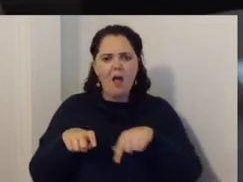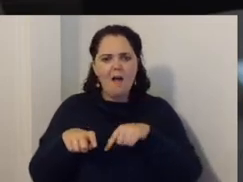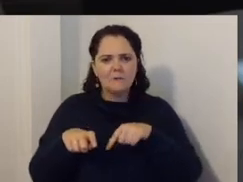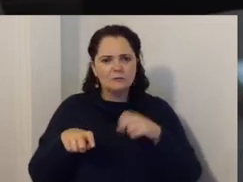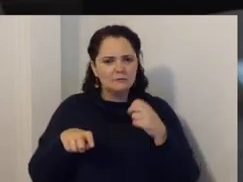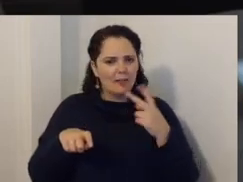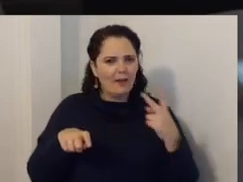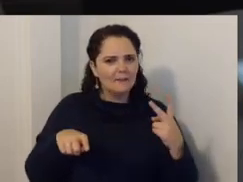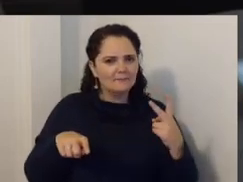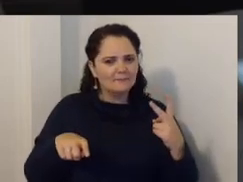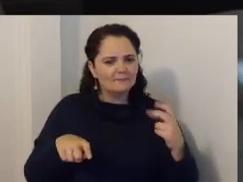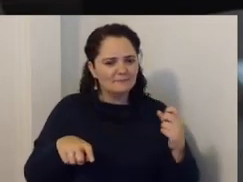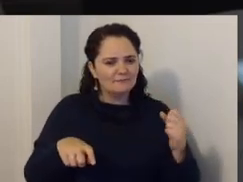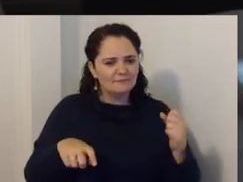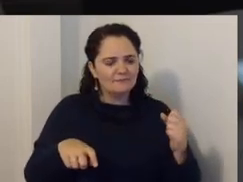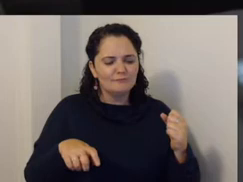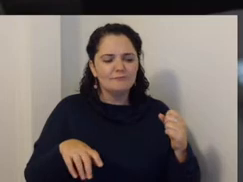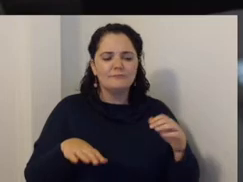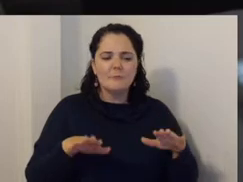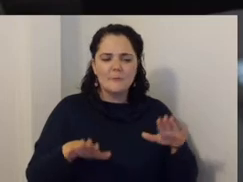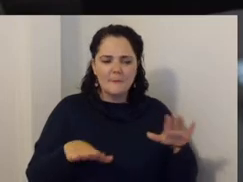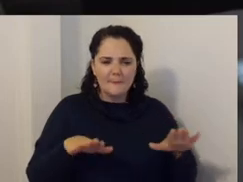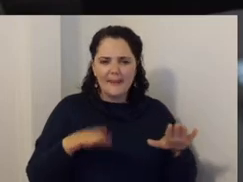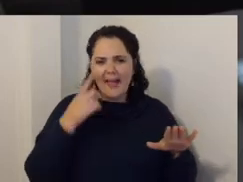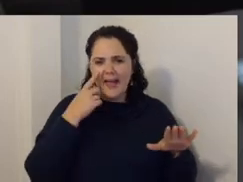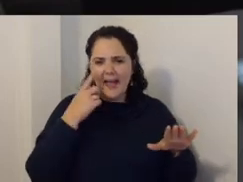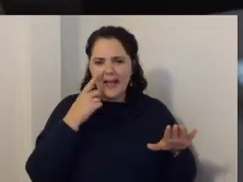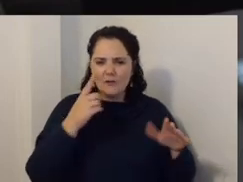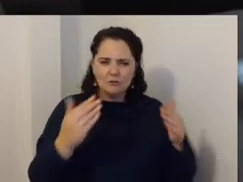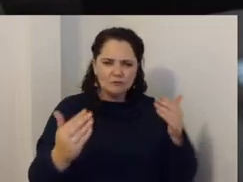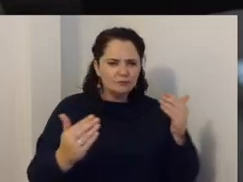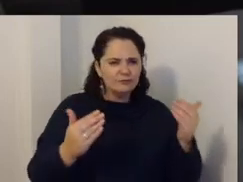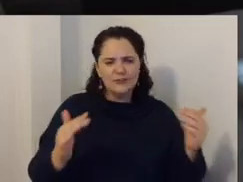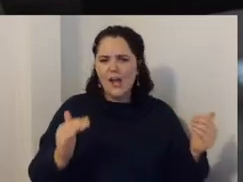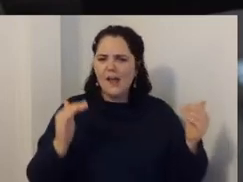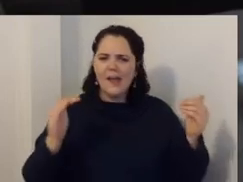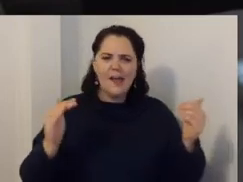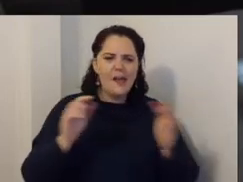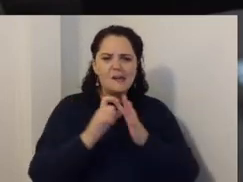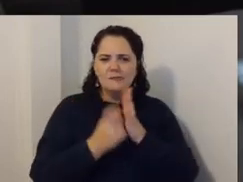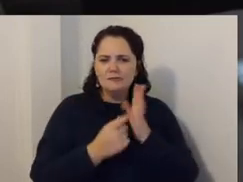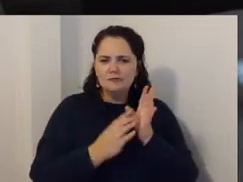darkness again so think about again that tenebrism, that Baroque high drama of the passage of the